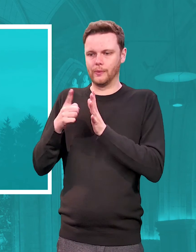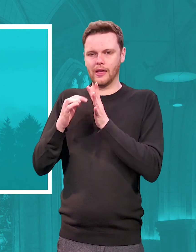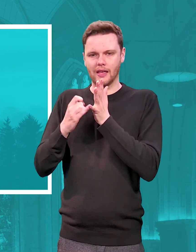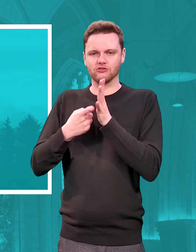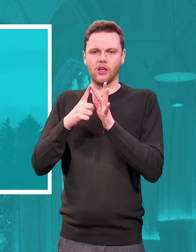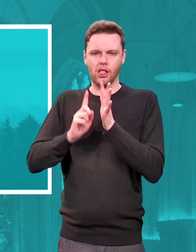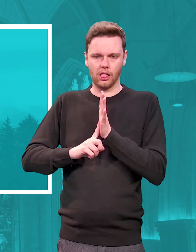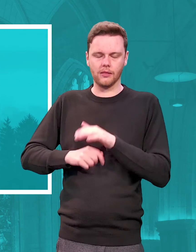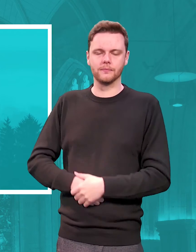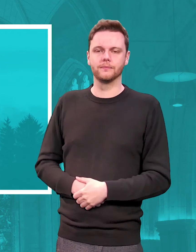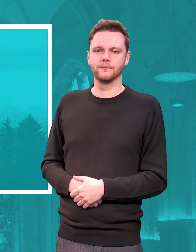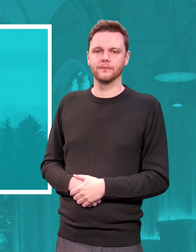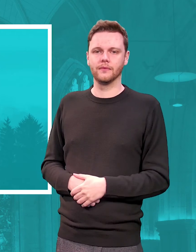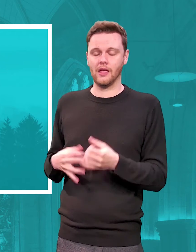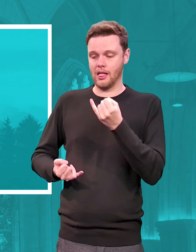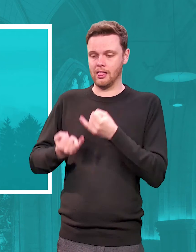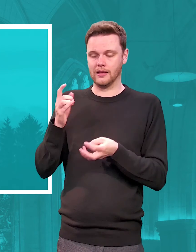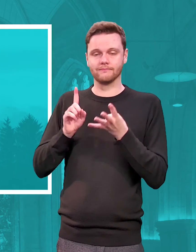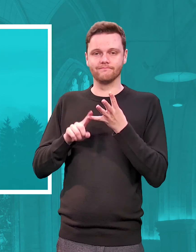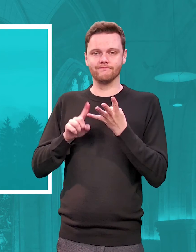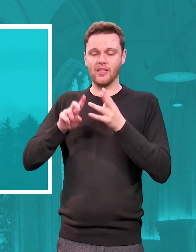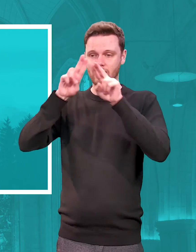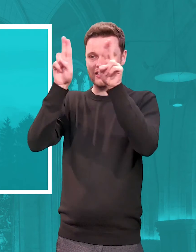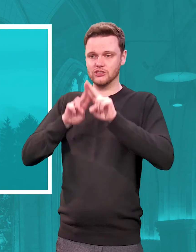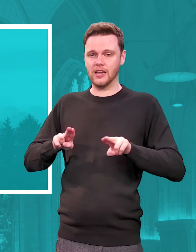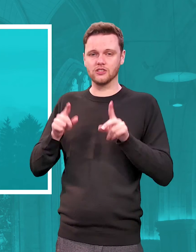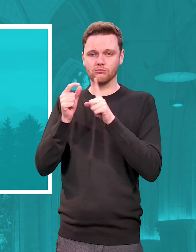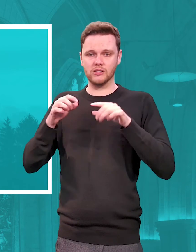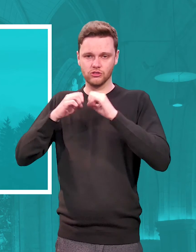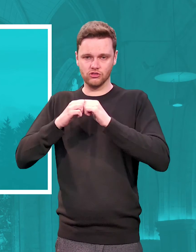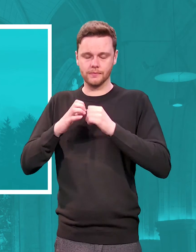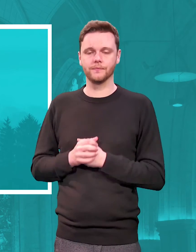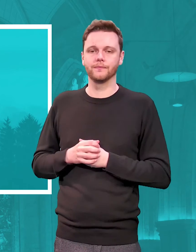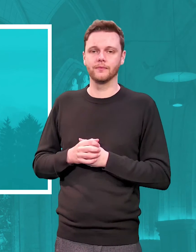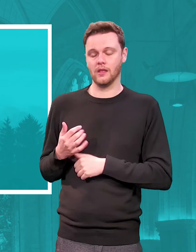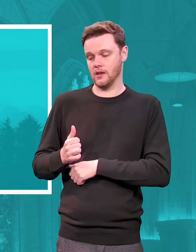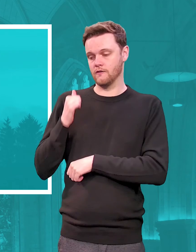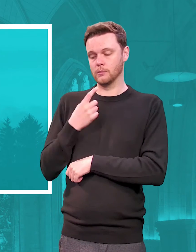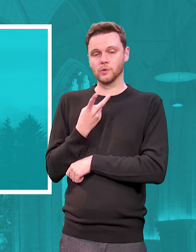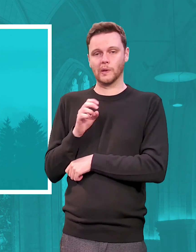Lastly, let me deal with International Presbytery. Since 2016 the Church of Scotland Trust